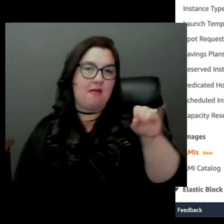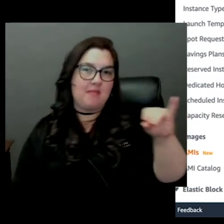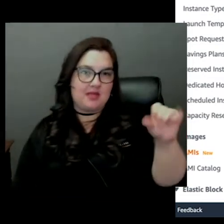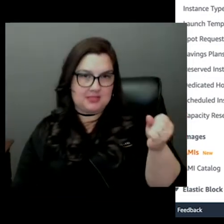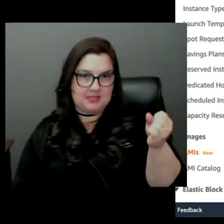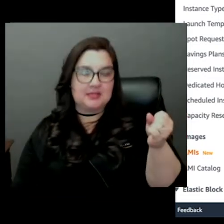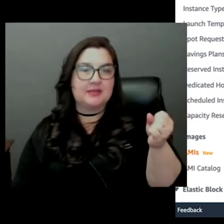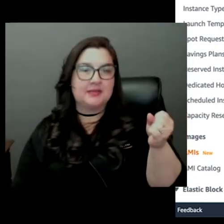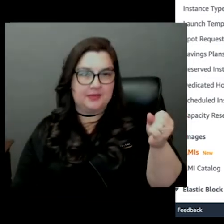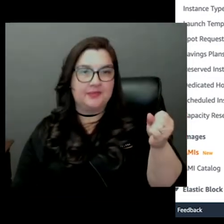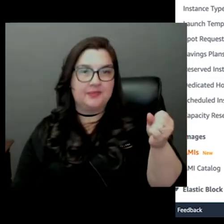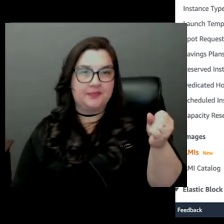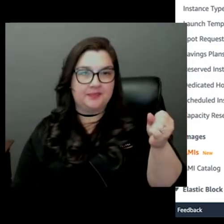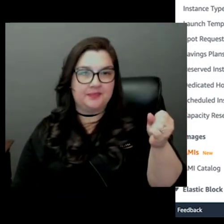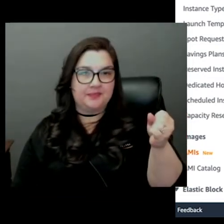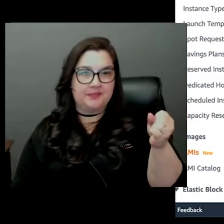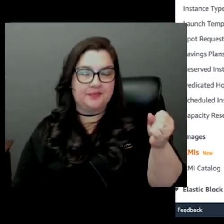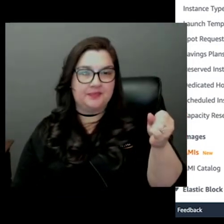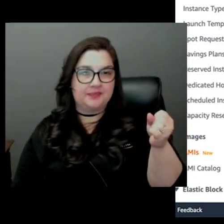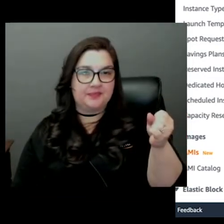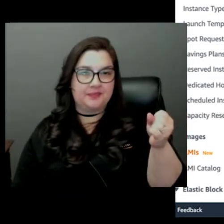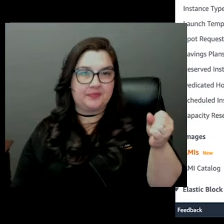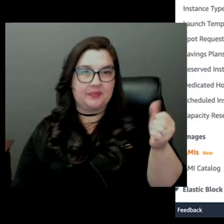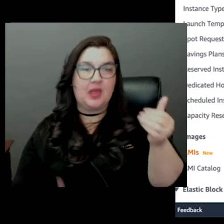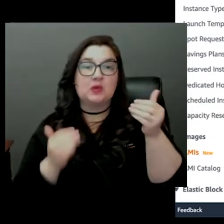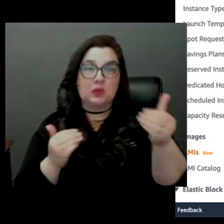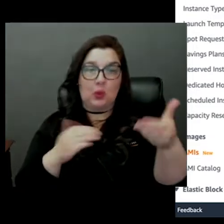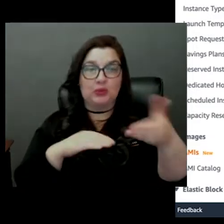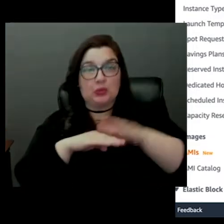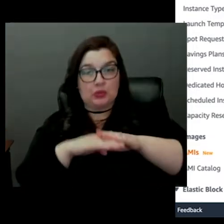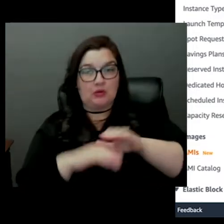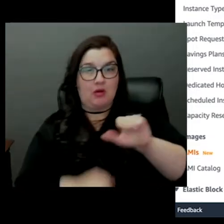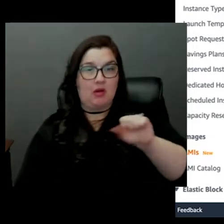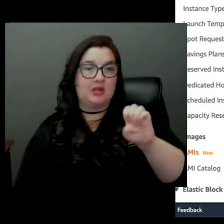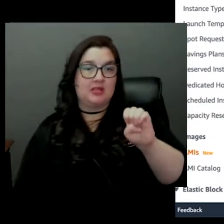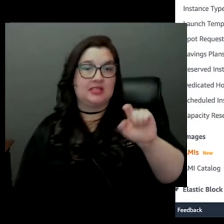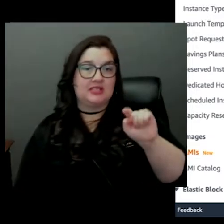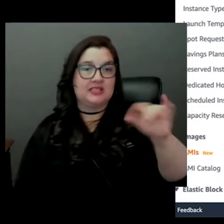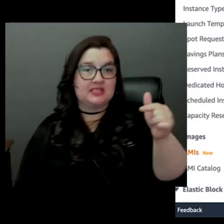where you can turn on your settings for manage optimizations. When you go into the screen